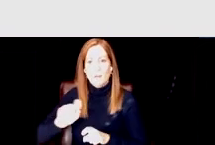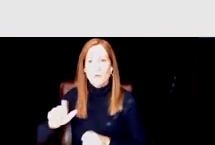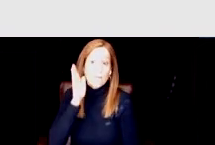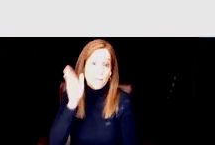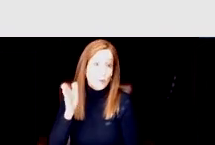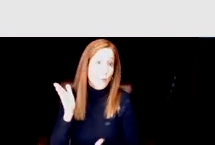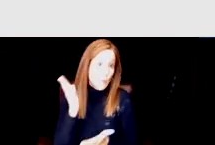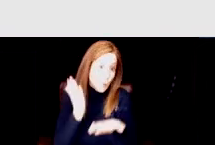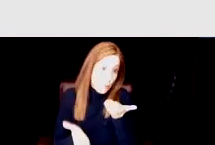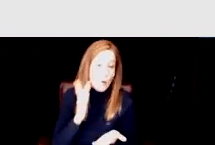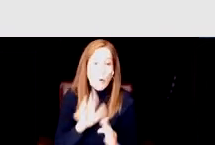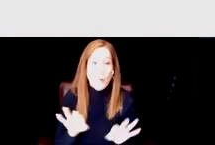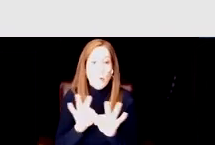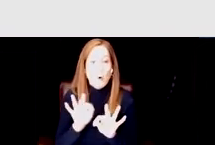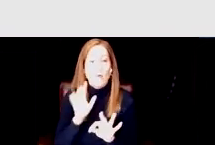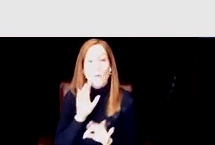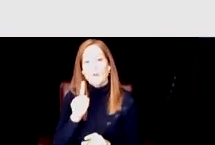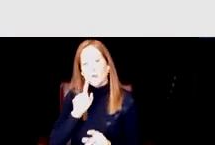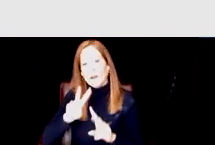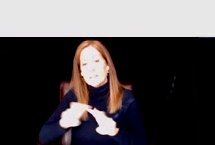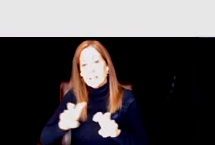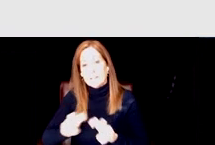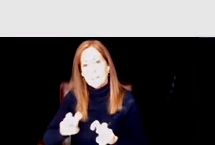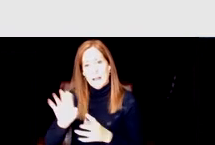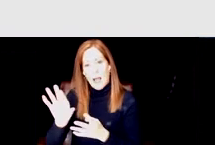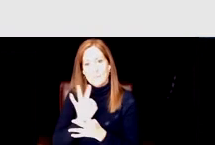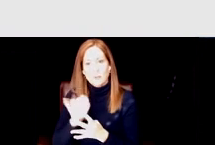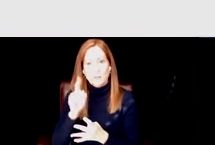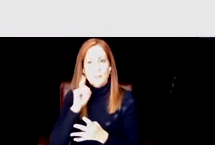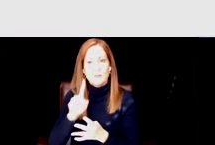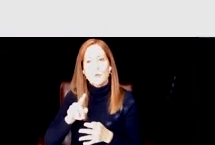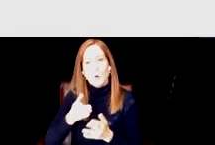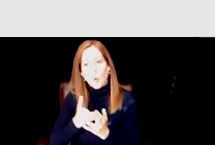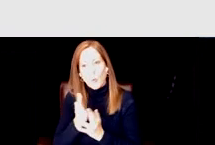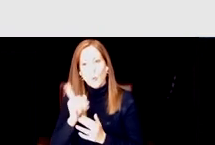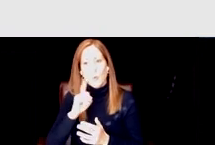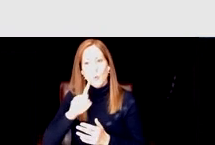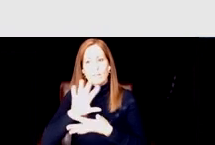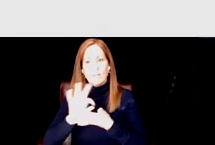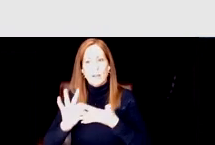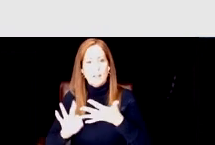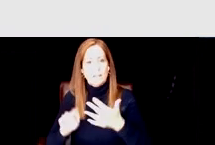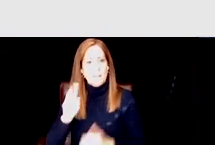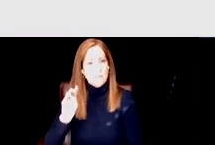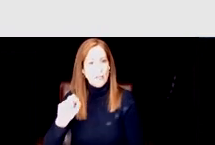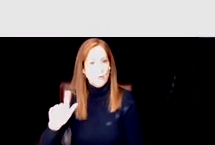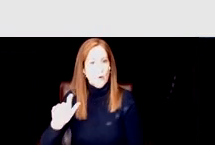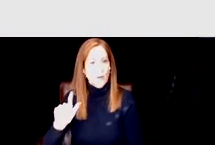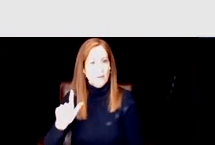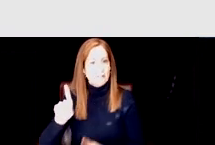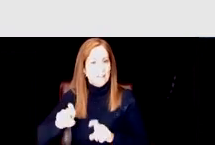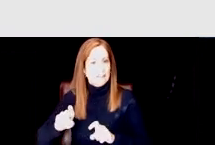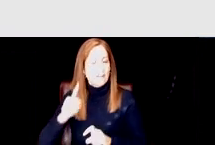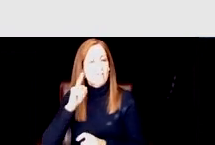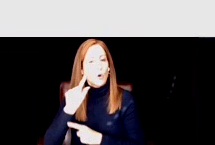the "Assessment" option to walk through various items for manual testing, such as tab order. For any Color Contrast items that it finds,